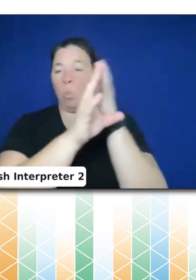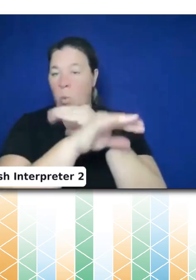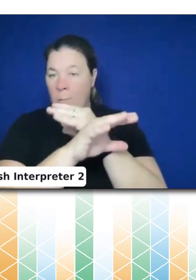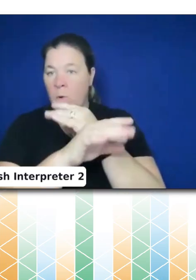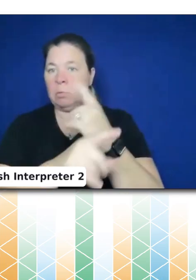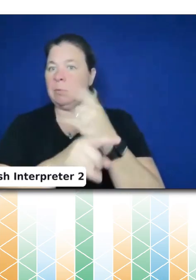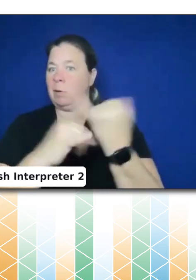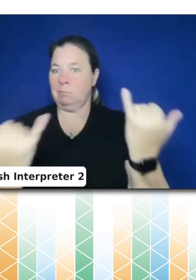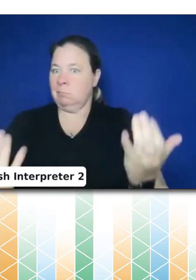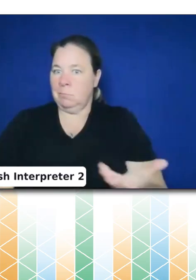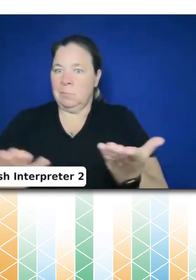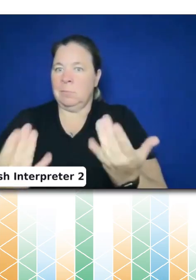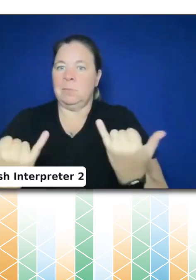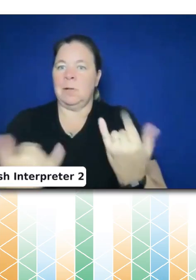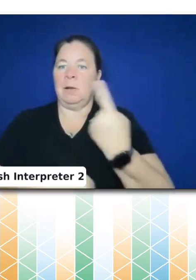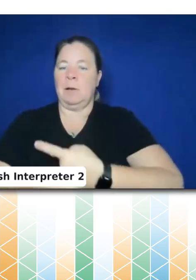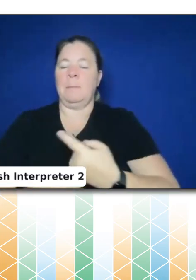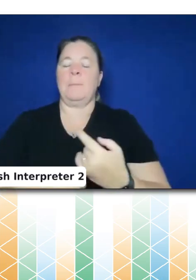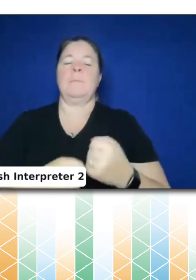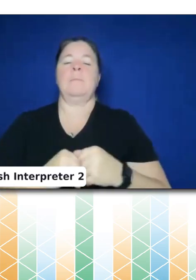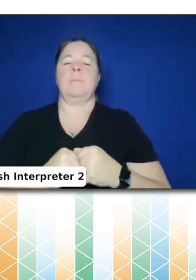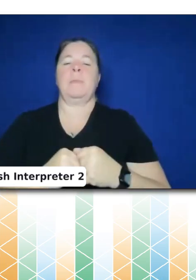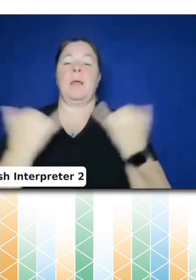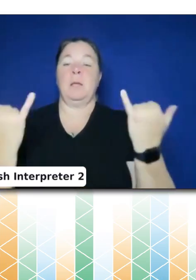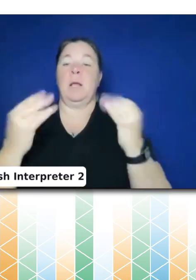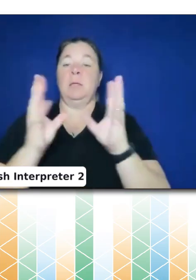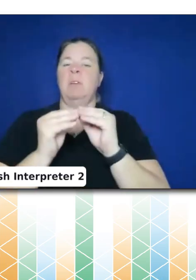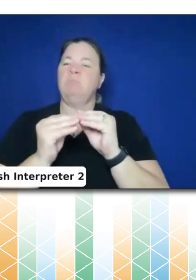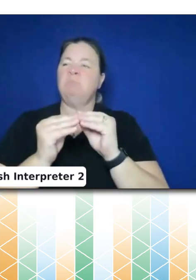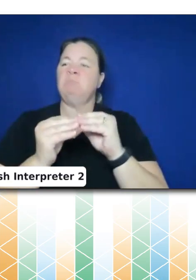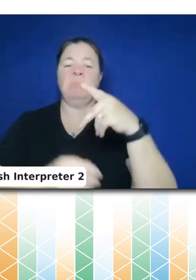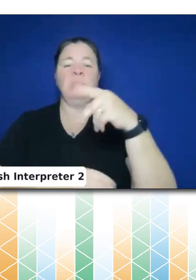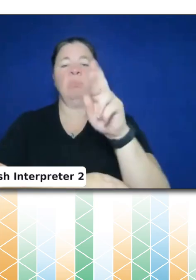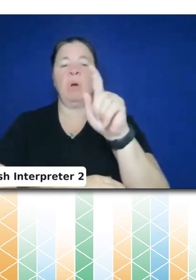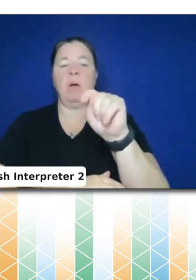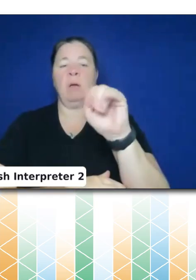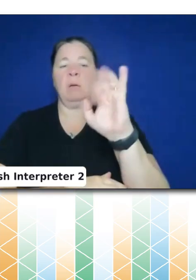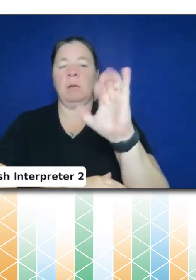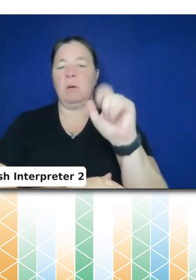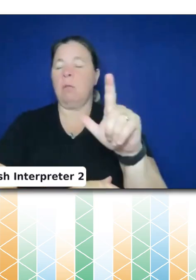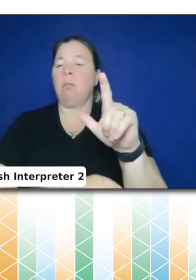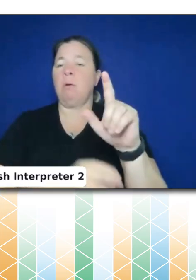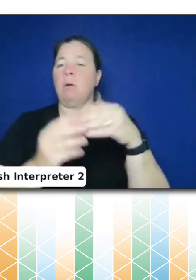Uh, so today's session is a practical guide, SAP Ariba, The World of Procurement.